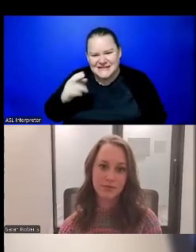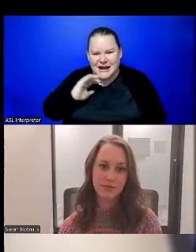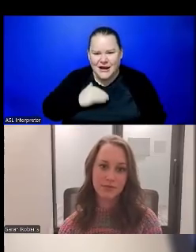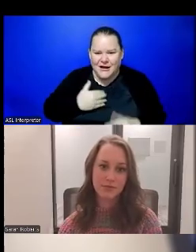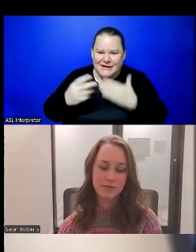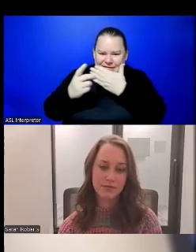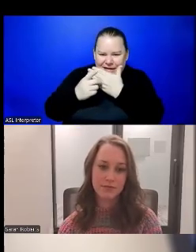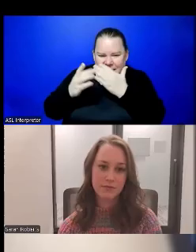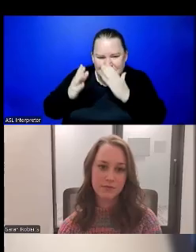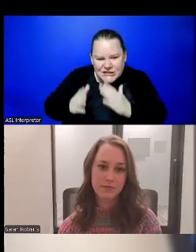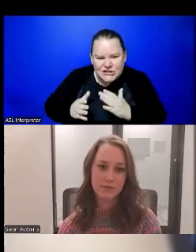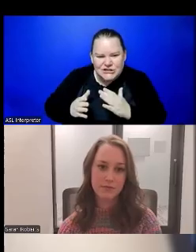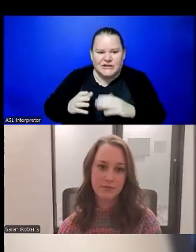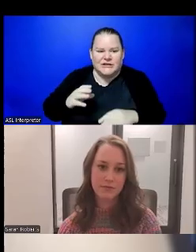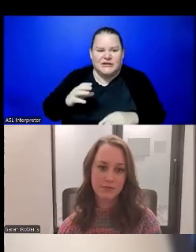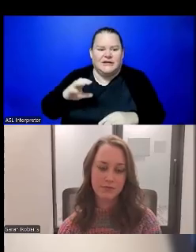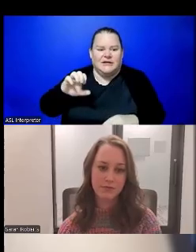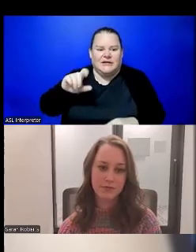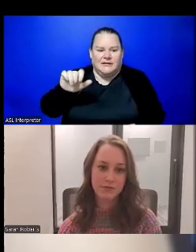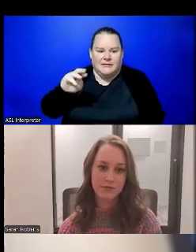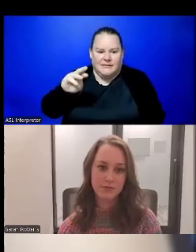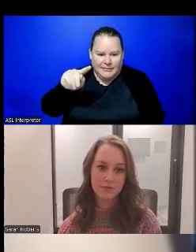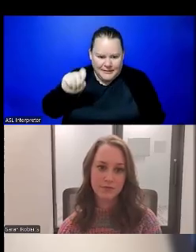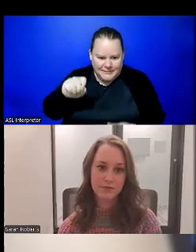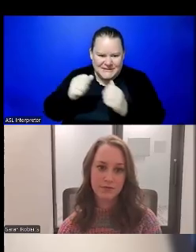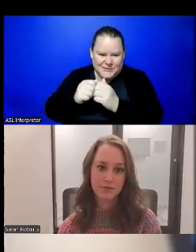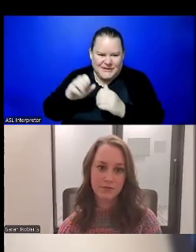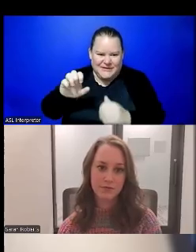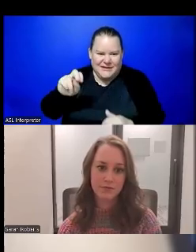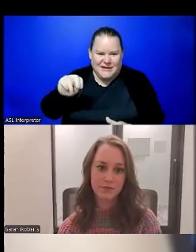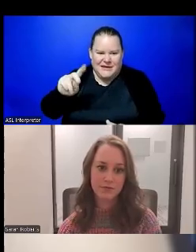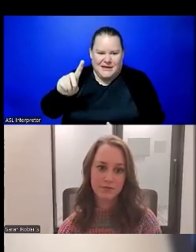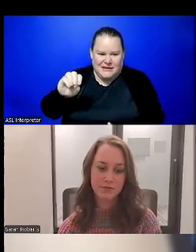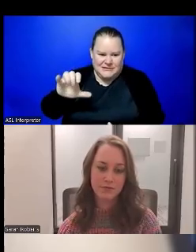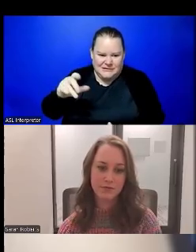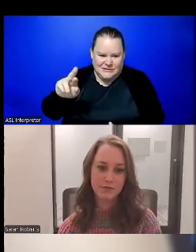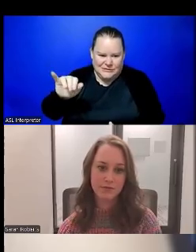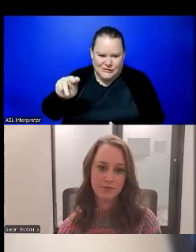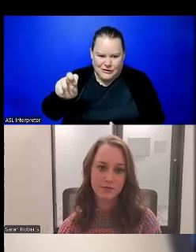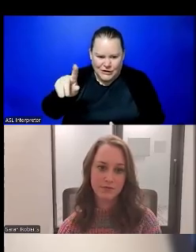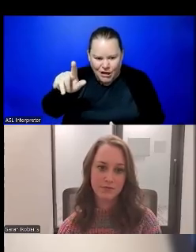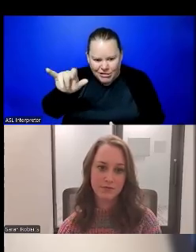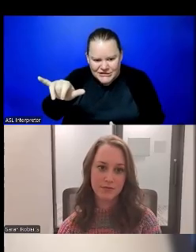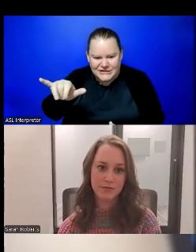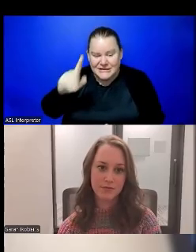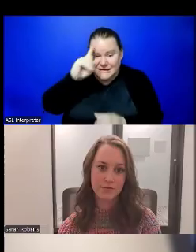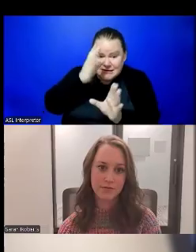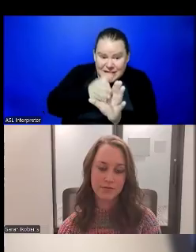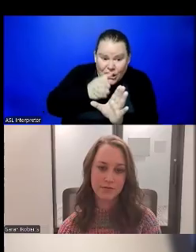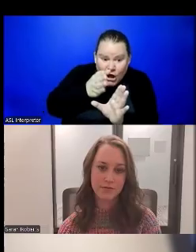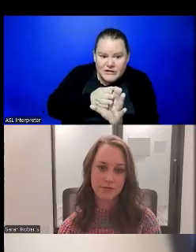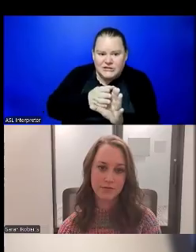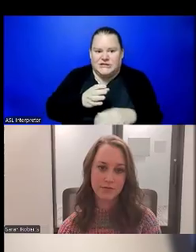Dr Clemens with endocrinology. We also have psychiatry, psychology, speech therapy, occupational therapy and